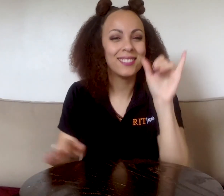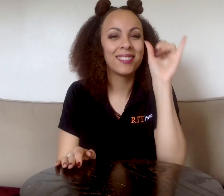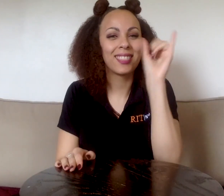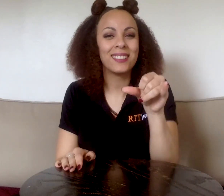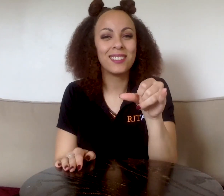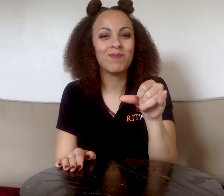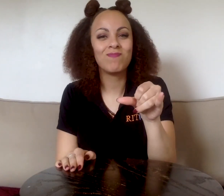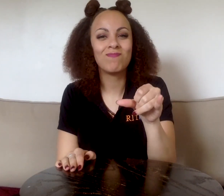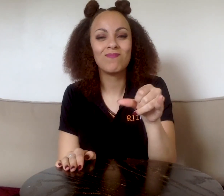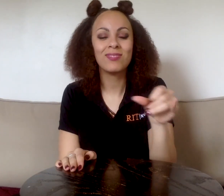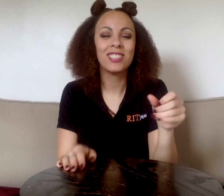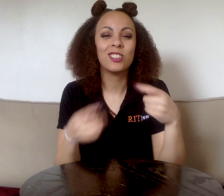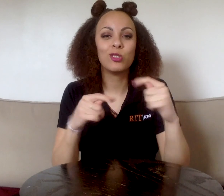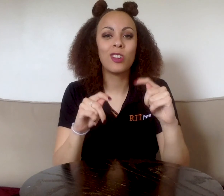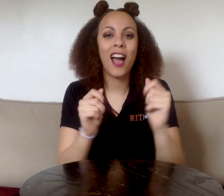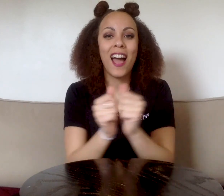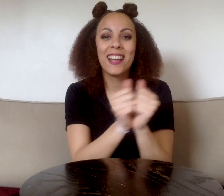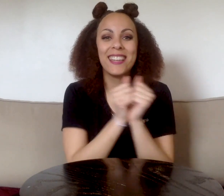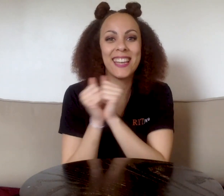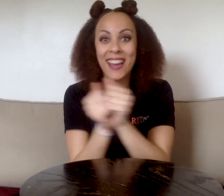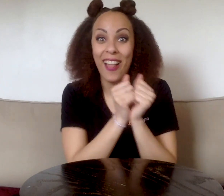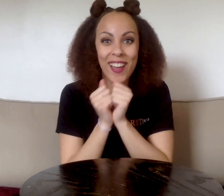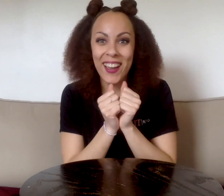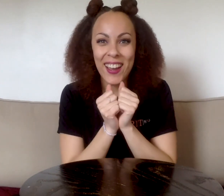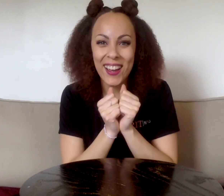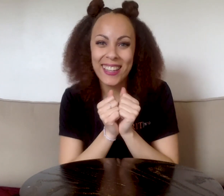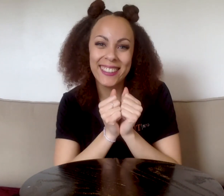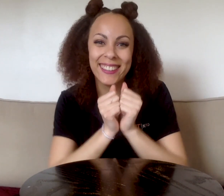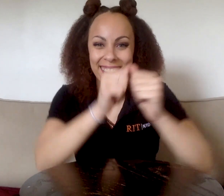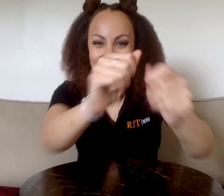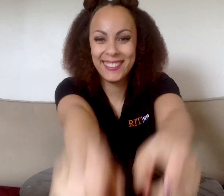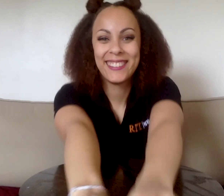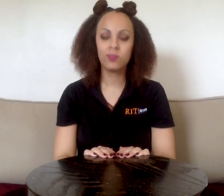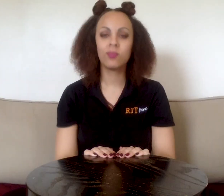Like that. Let’s do it together.